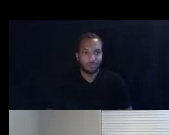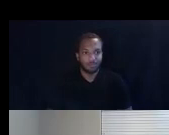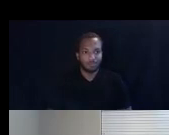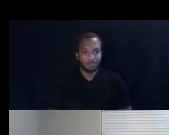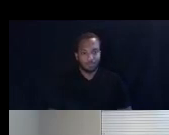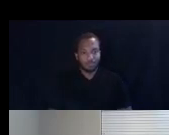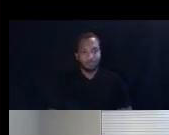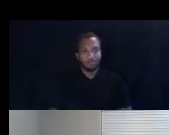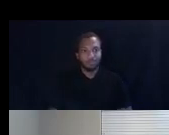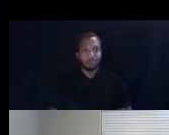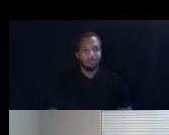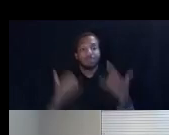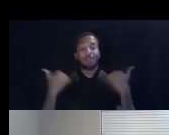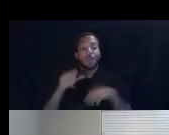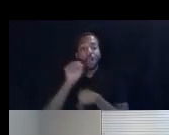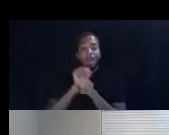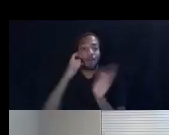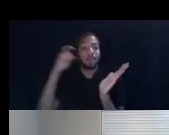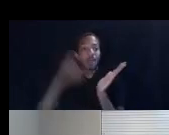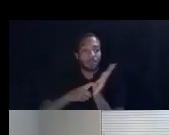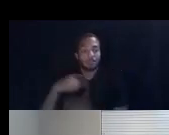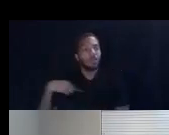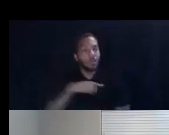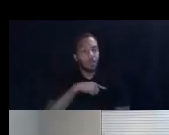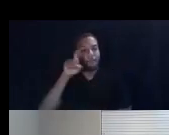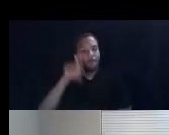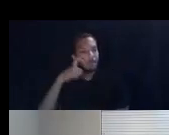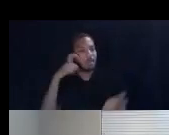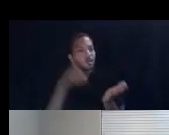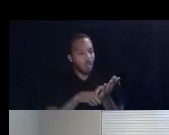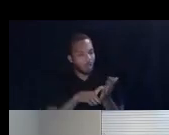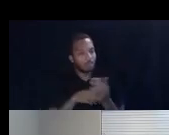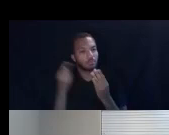And then we'll move to our labor acknowledgement. So we must acknowledge that much of what we know